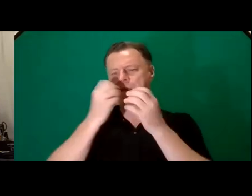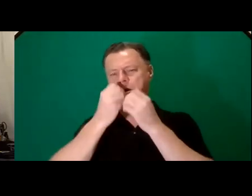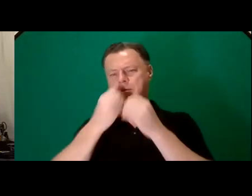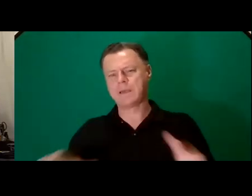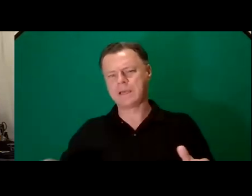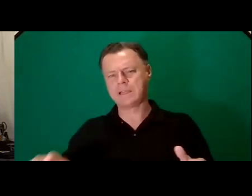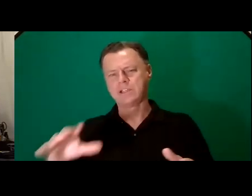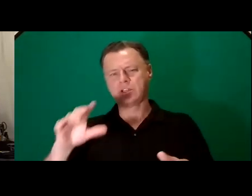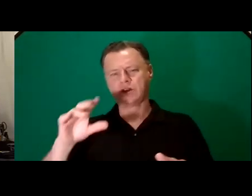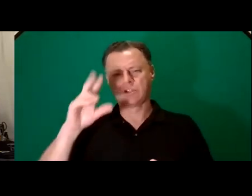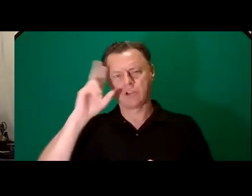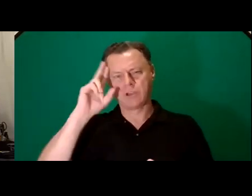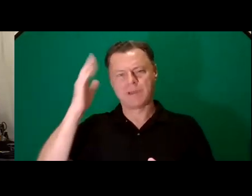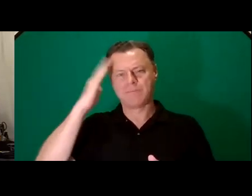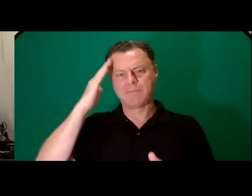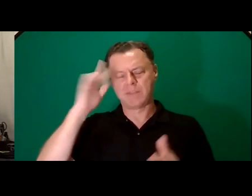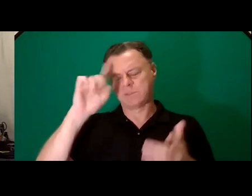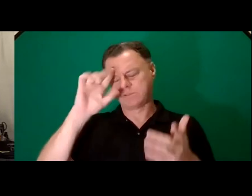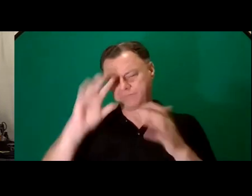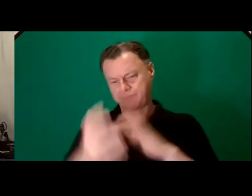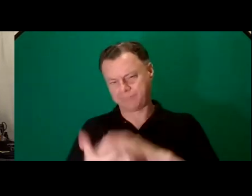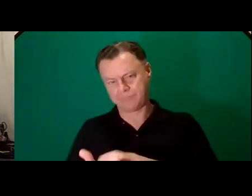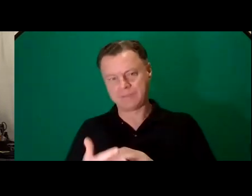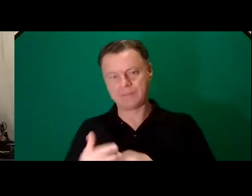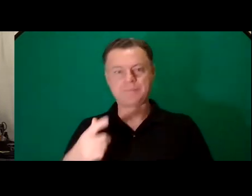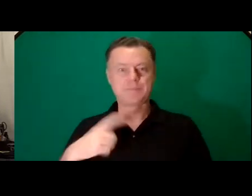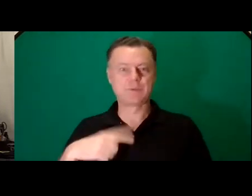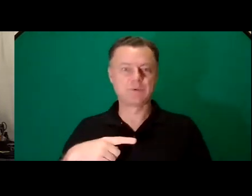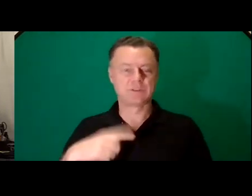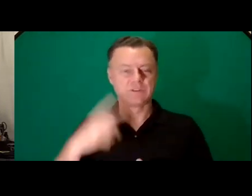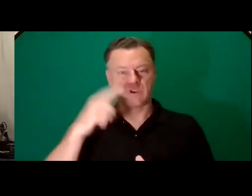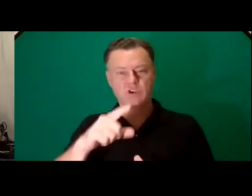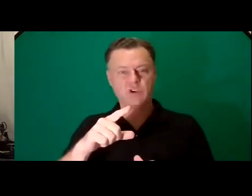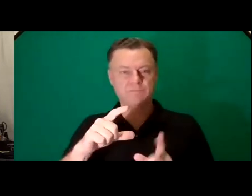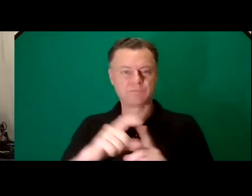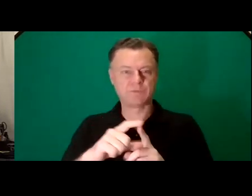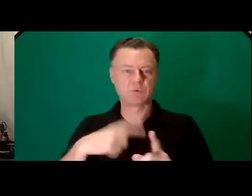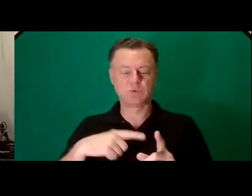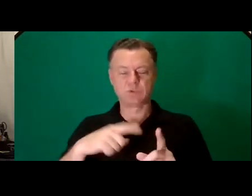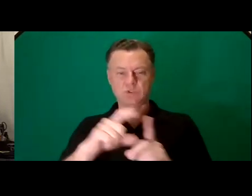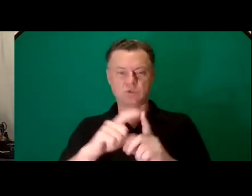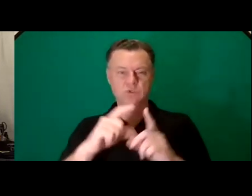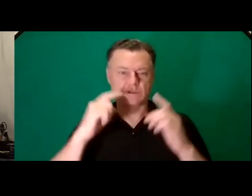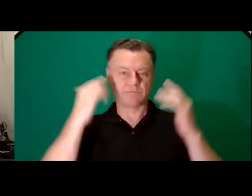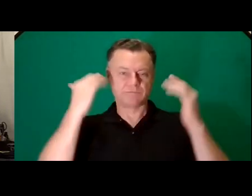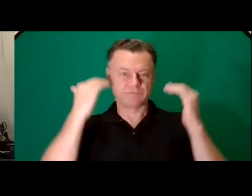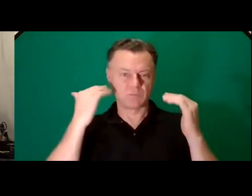her child wouldn't somehow, for some reason, because she had a hearing loss, wouldn't be social.